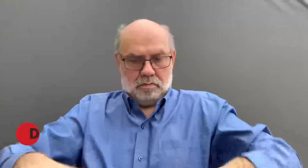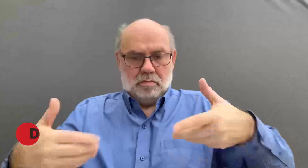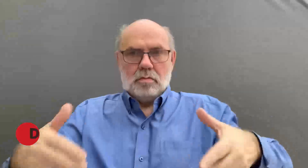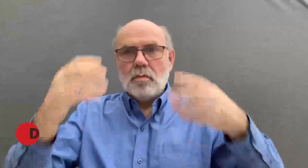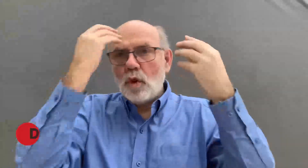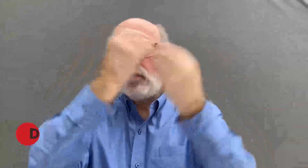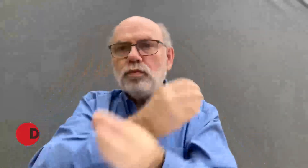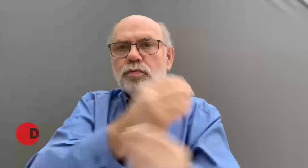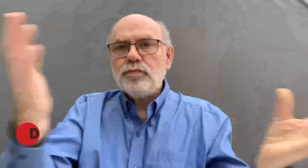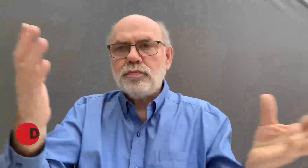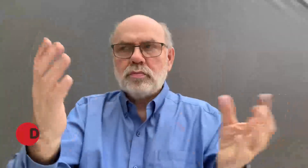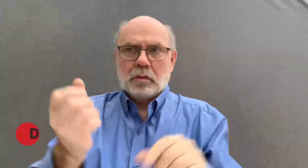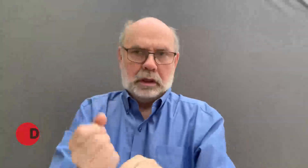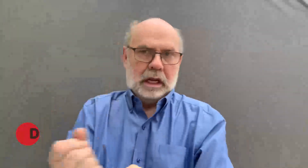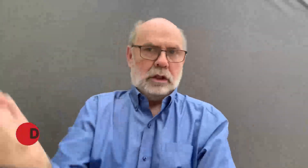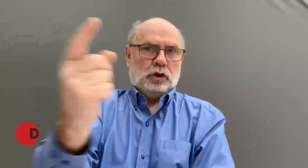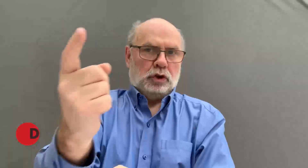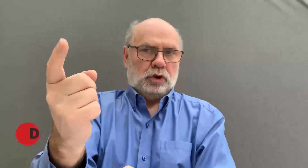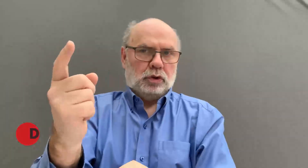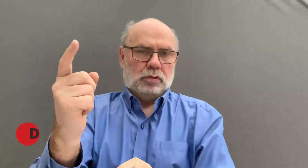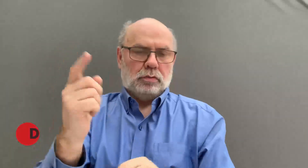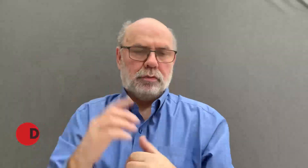This research and reports are expected sometime next year.